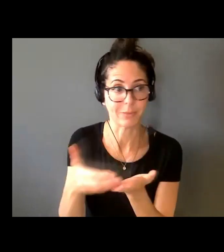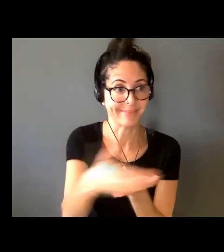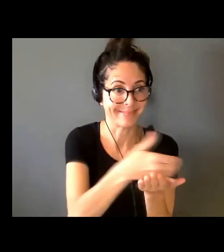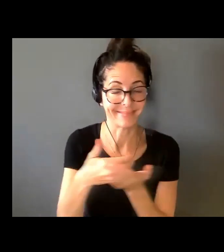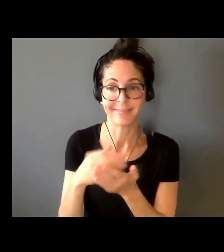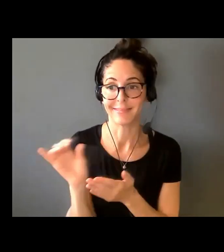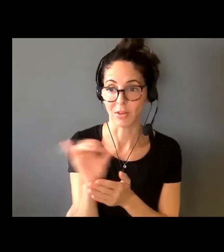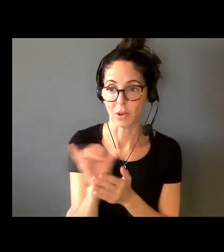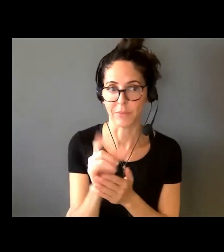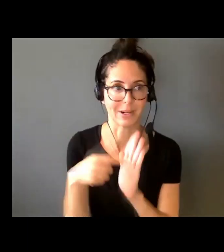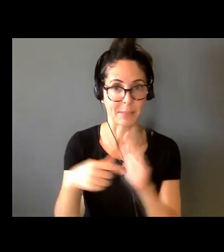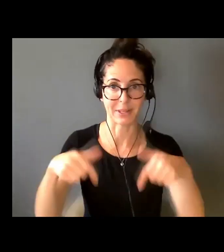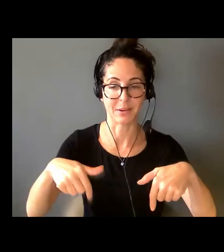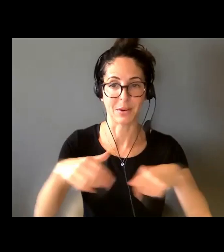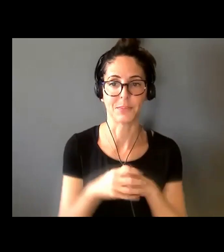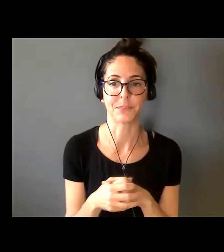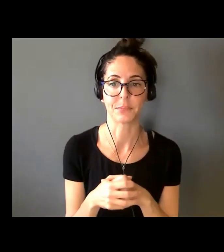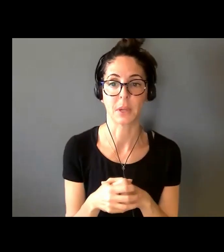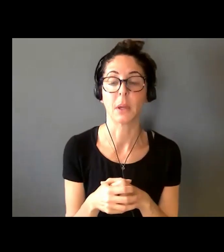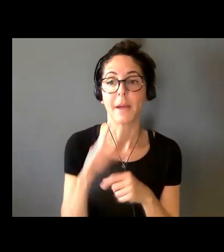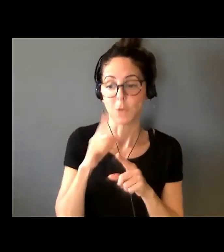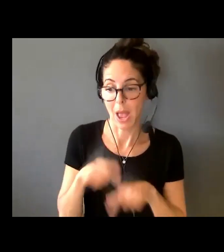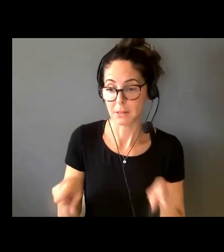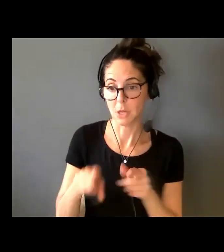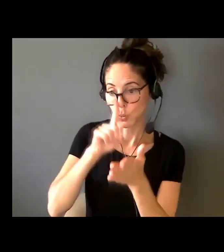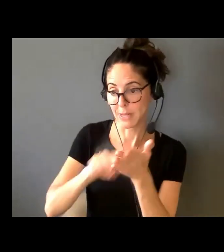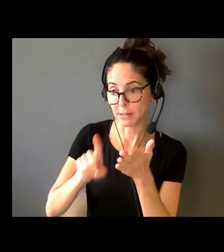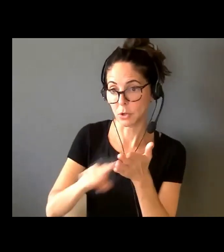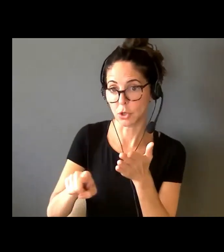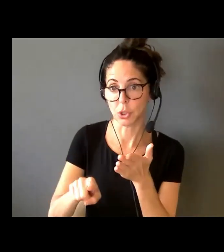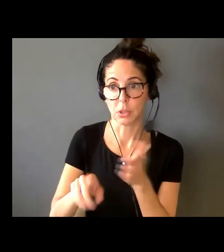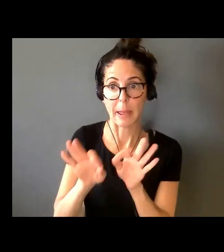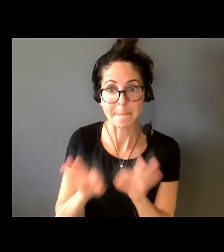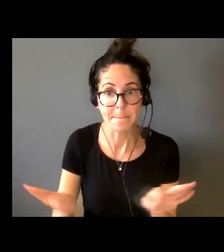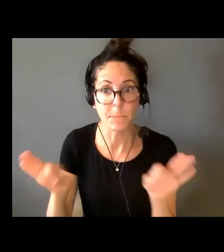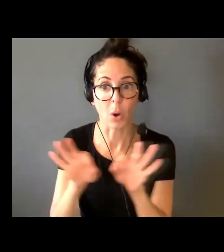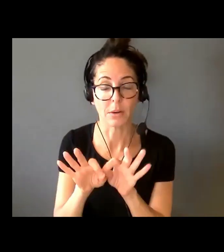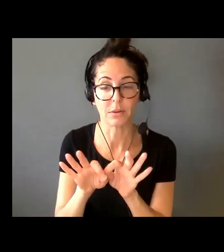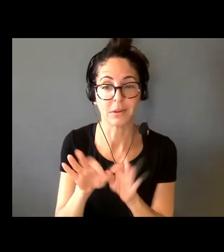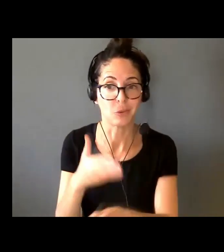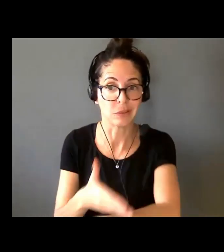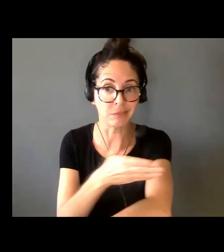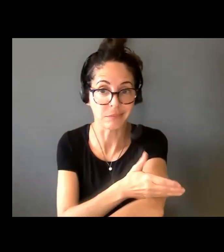yours. So research for us is not only crucial to improve and advance the way we operate,